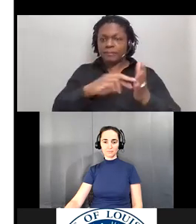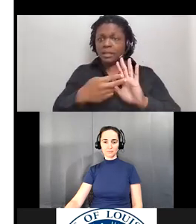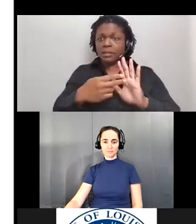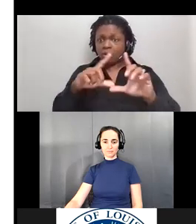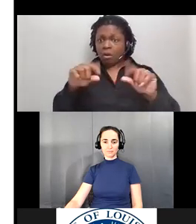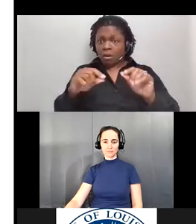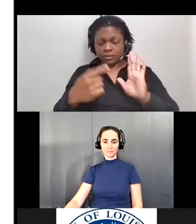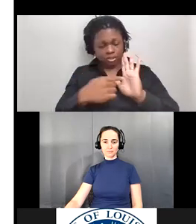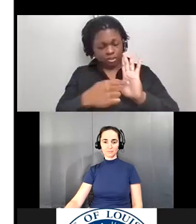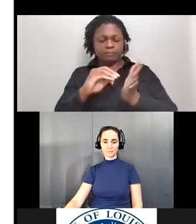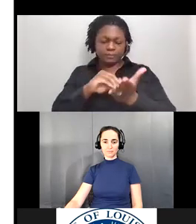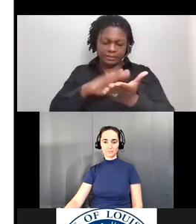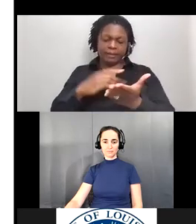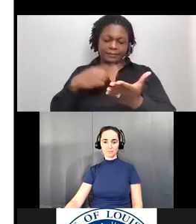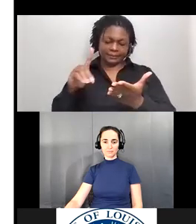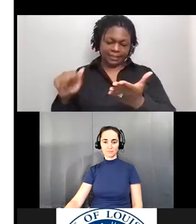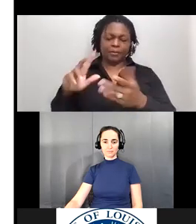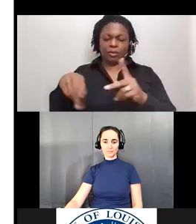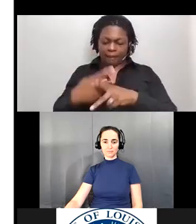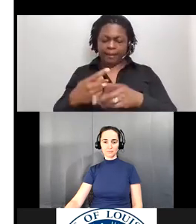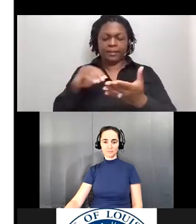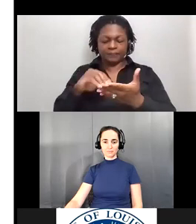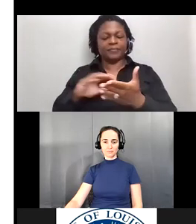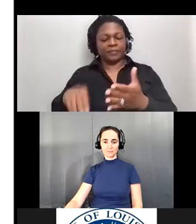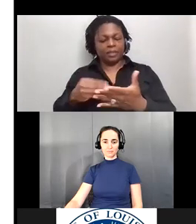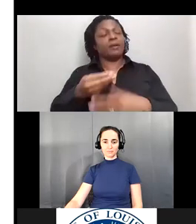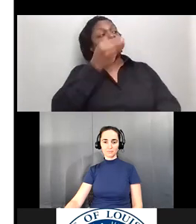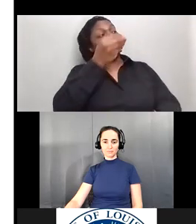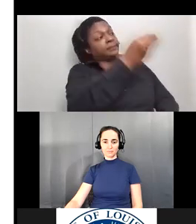16:04:22 They'll obviously listen to you Hey I'm going to reach here my wallet is in my